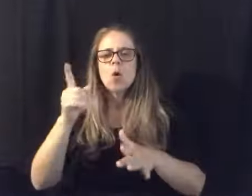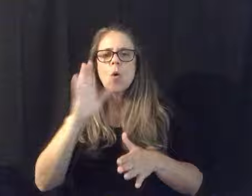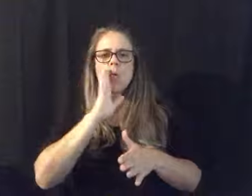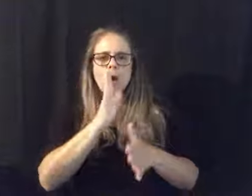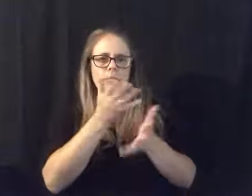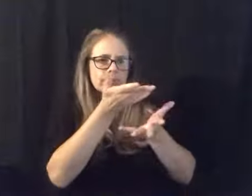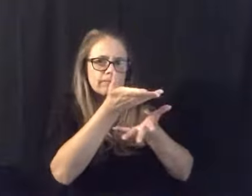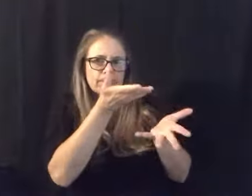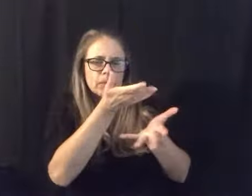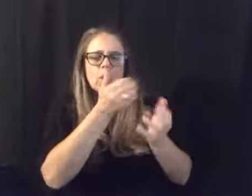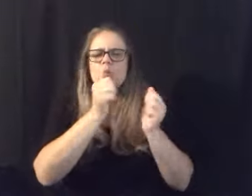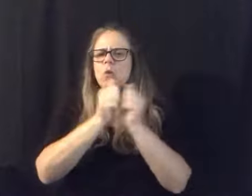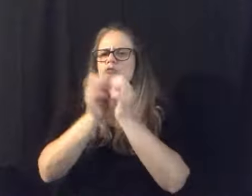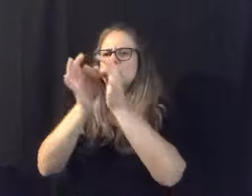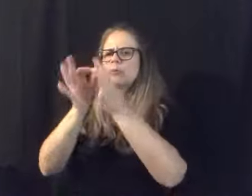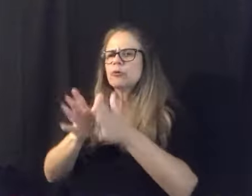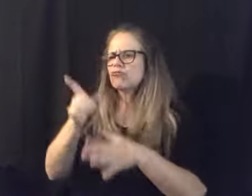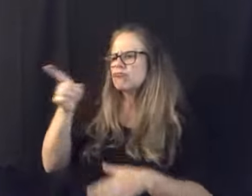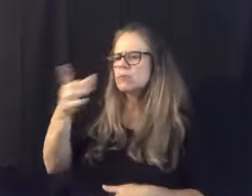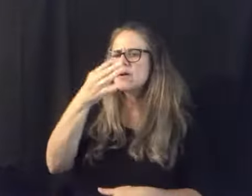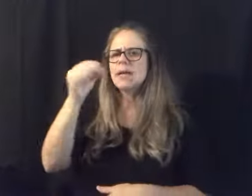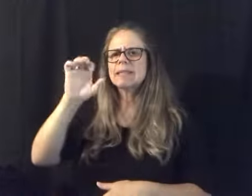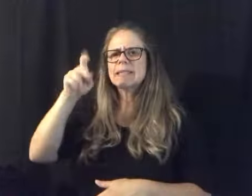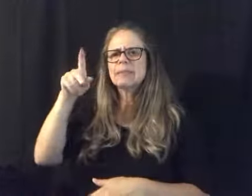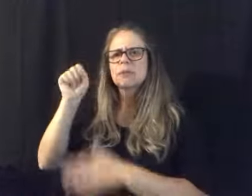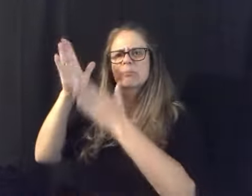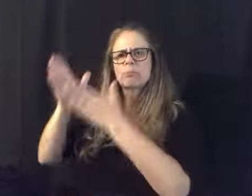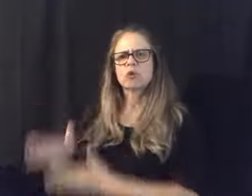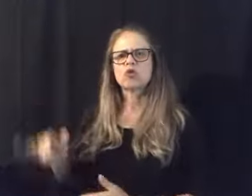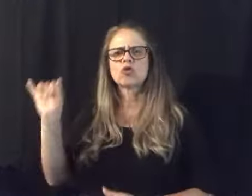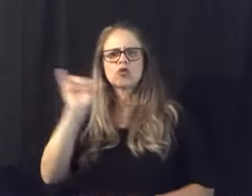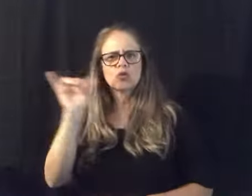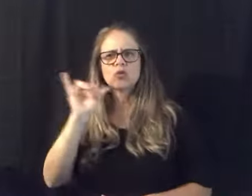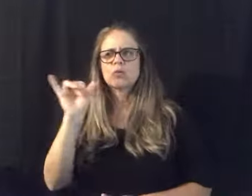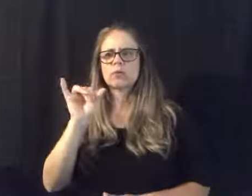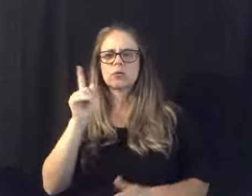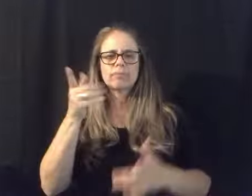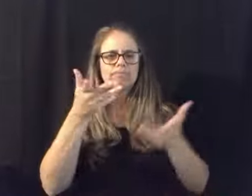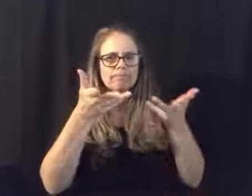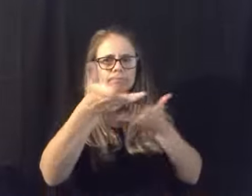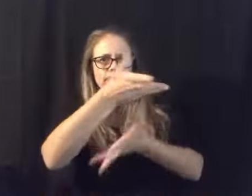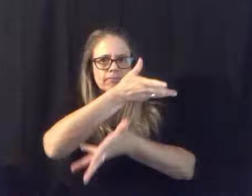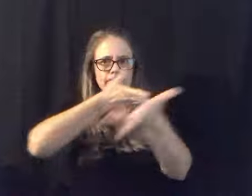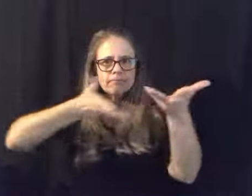All parties including the CDI, hearing interpreter, and CPS worker, will be in the same room,